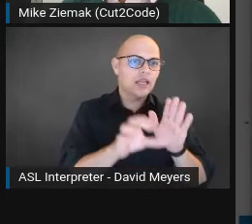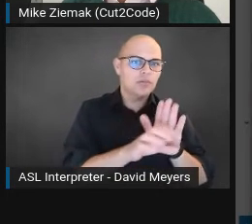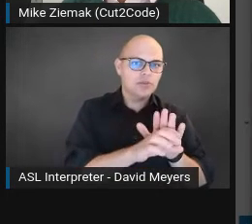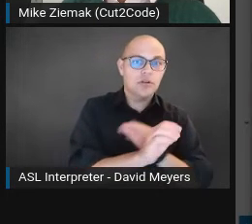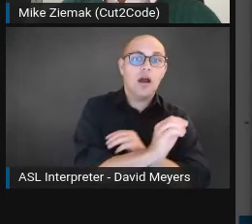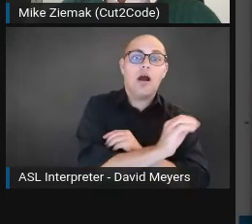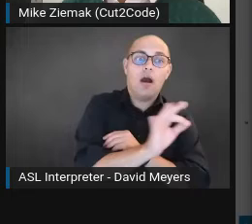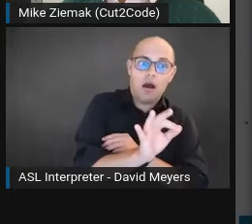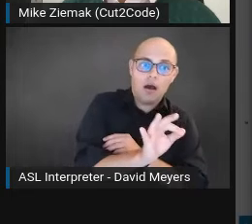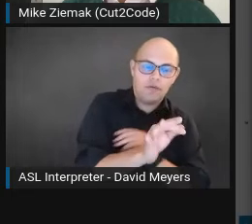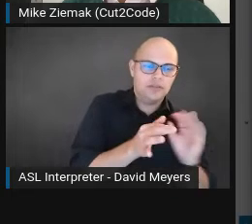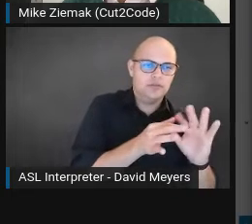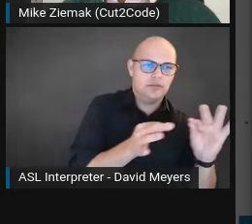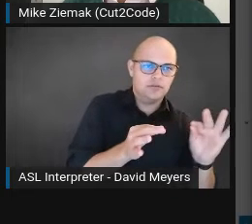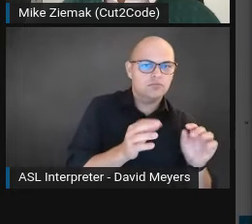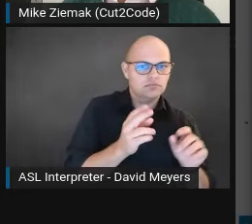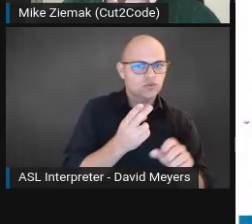I'm going to change this image.